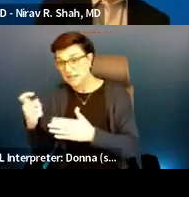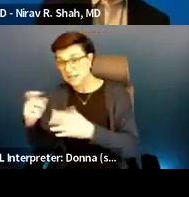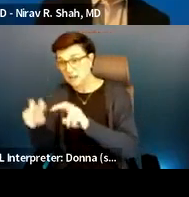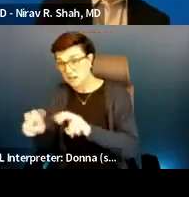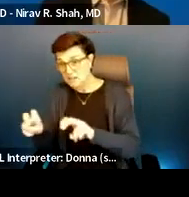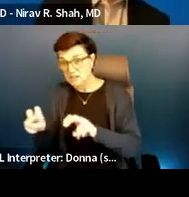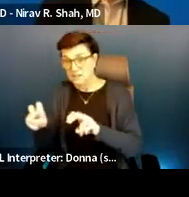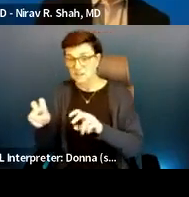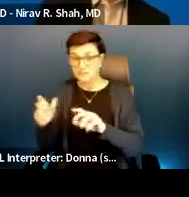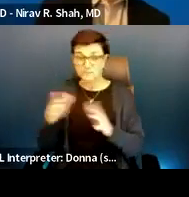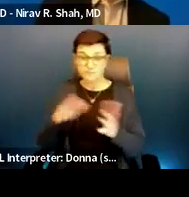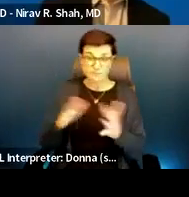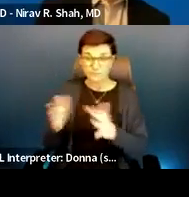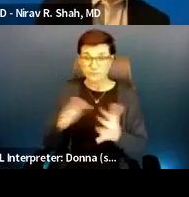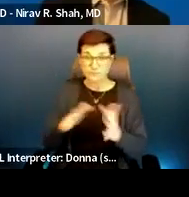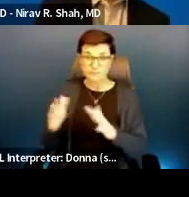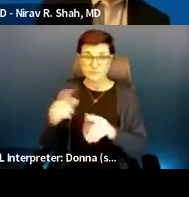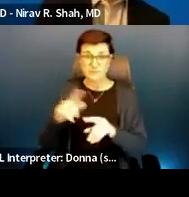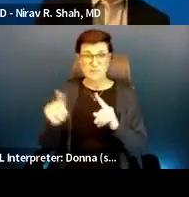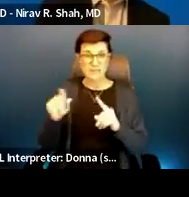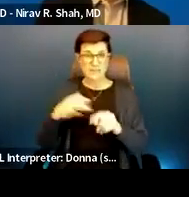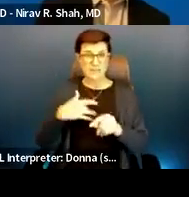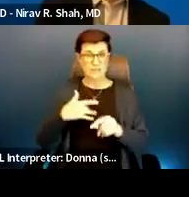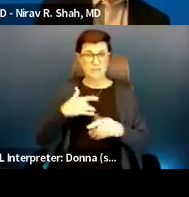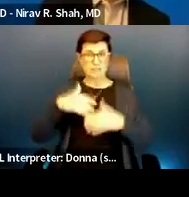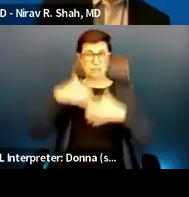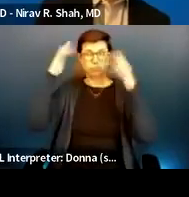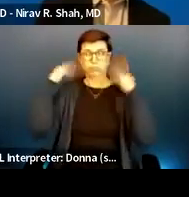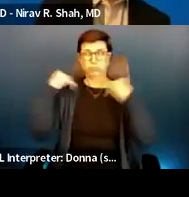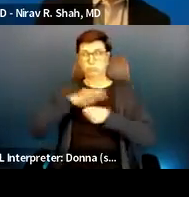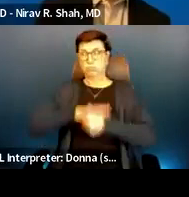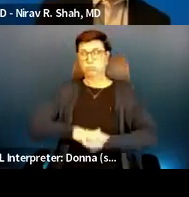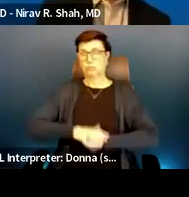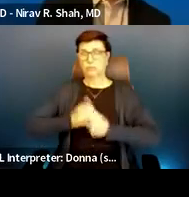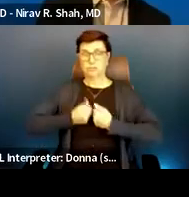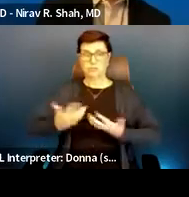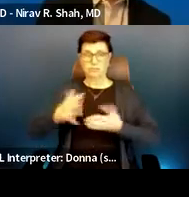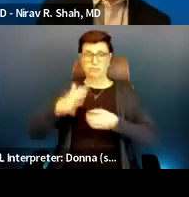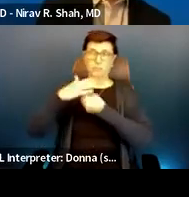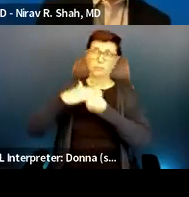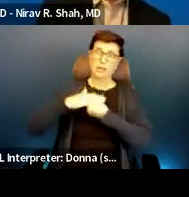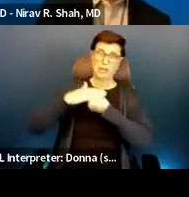and you're tired and you're stressed and there's lots of pressures, that's when you're going to make mistakes